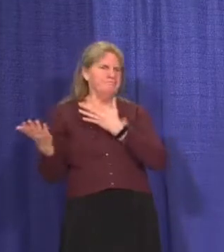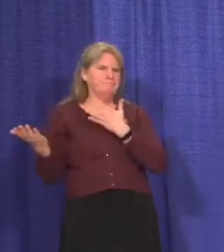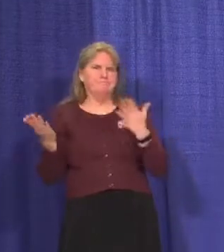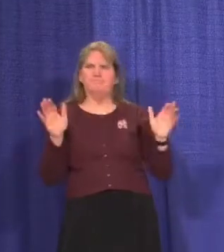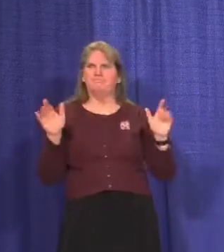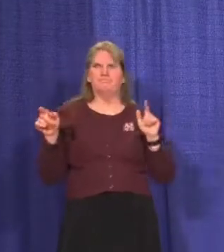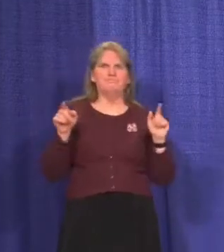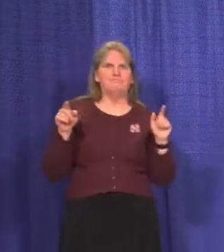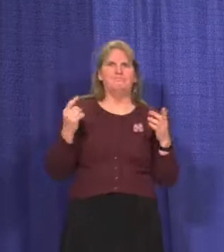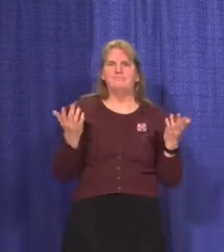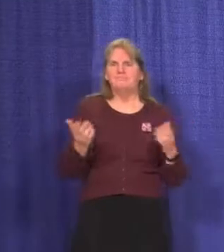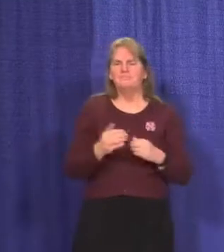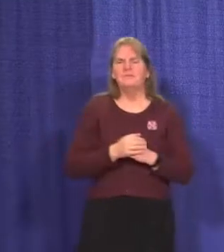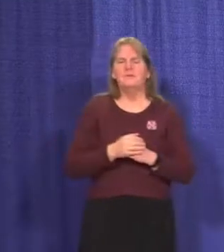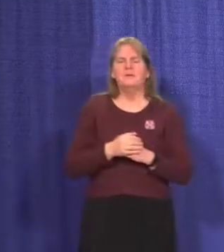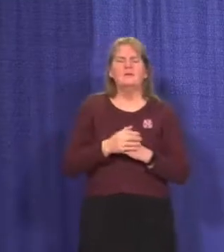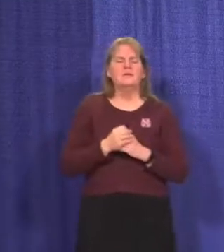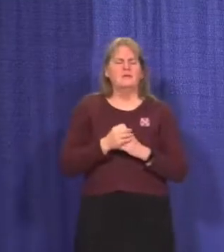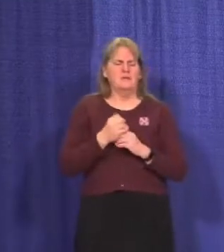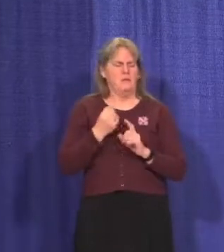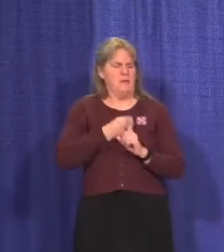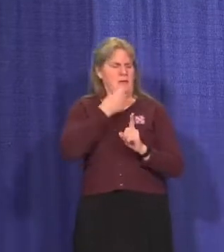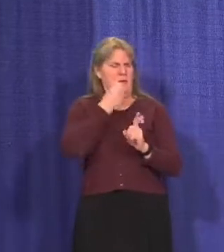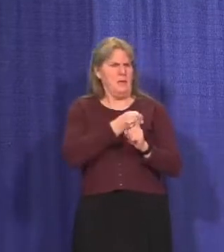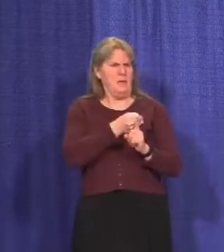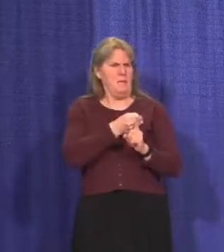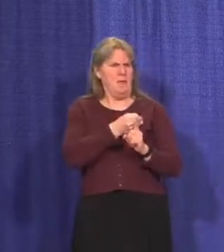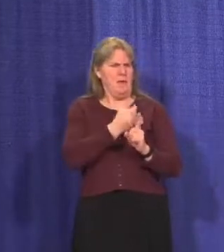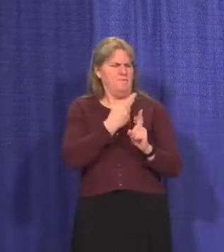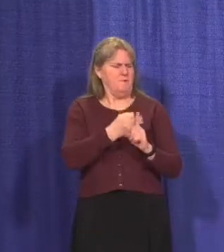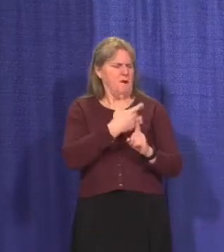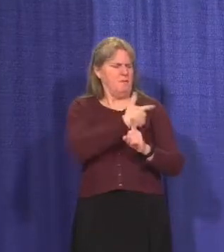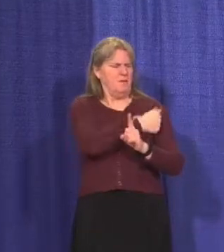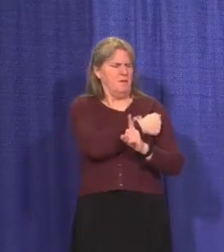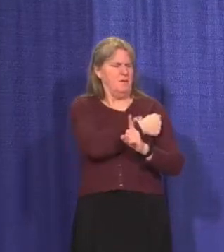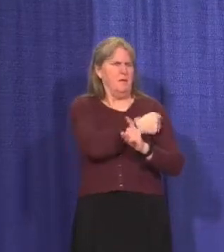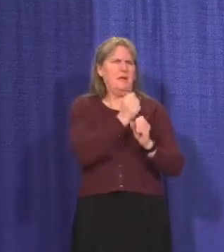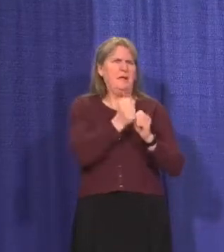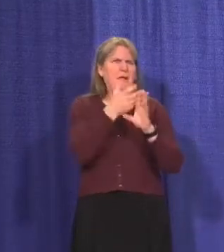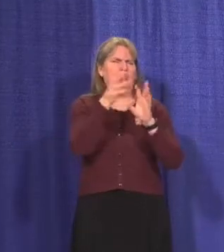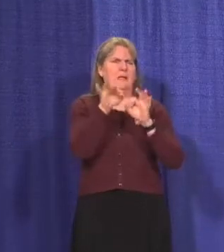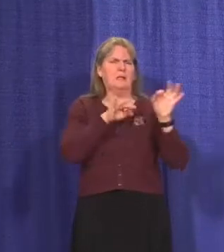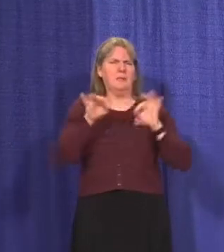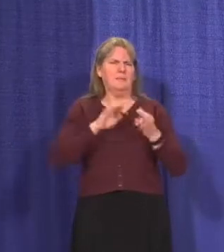Let's briefly look back at how the vaccine works. The vaccine contains messenger